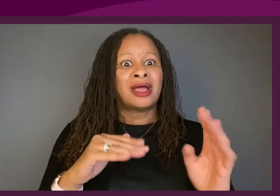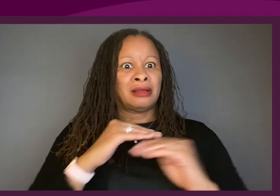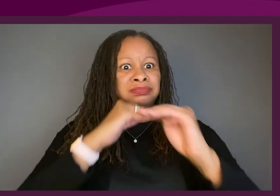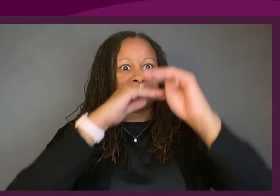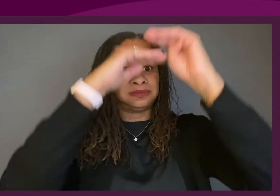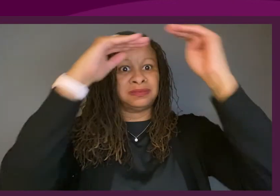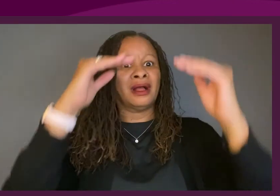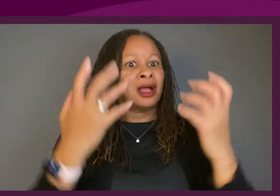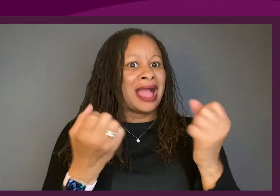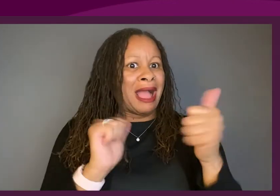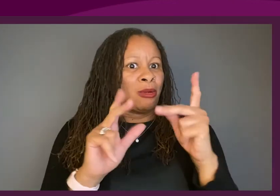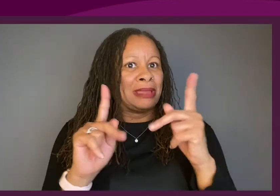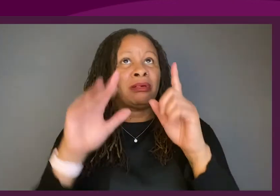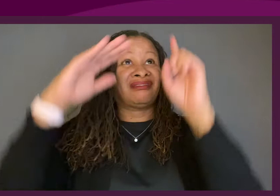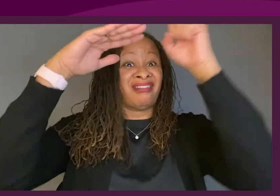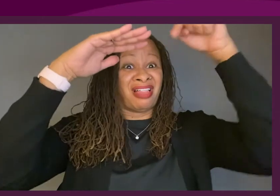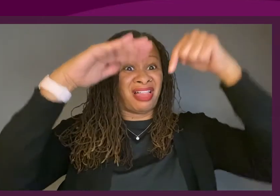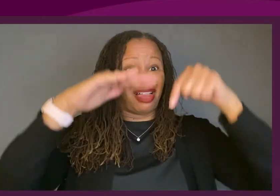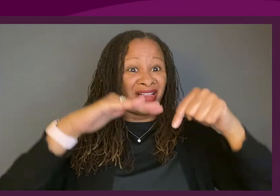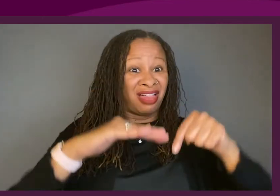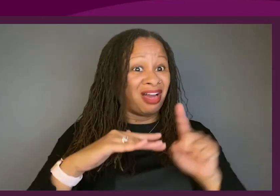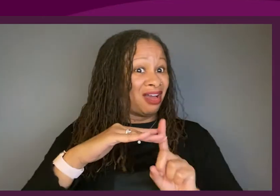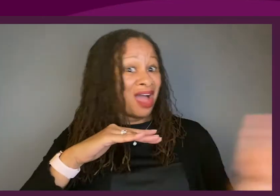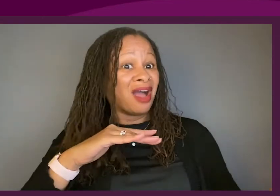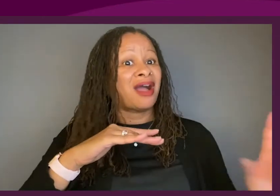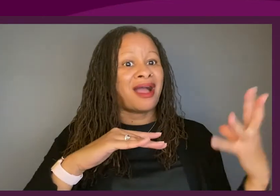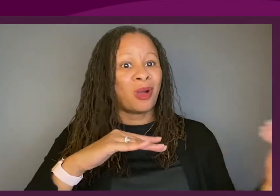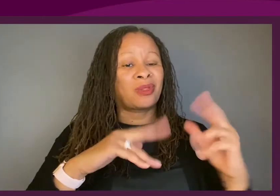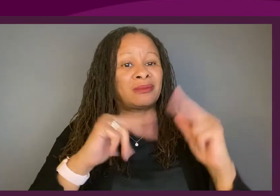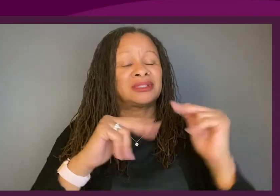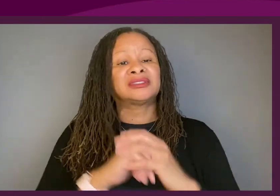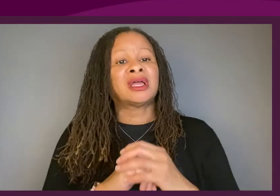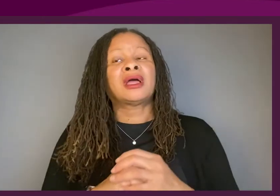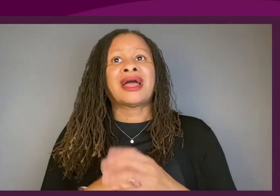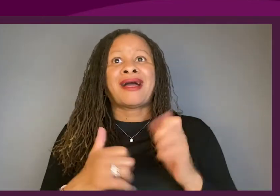from a building to a place of safety.